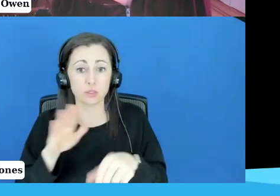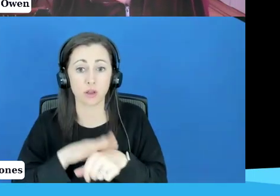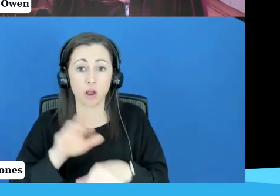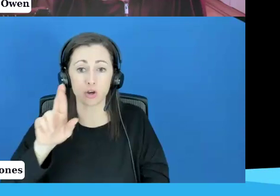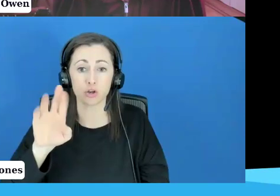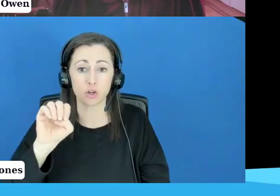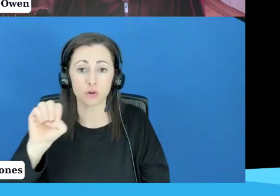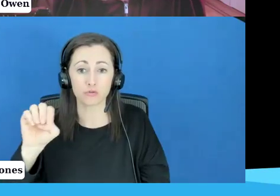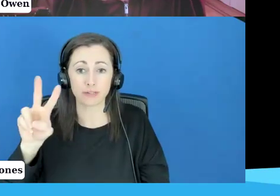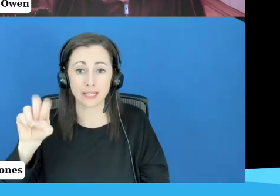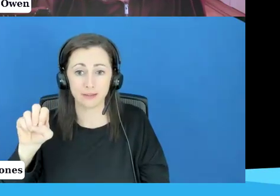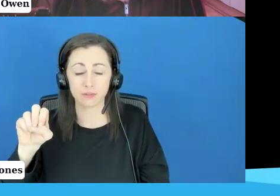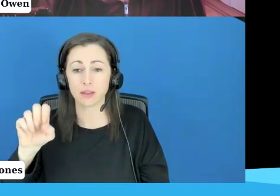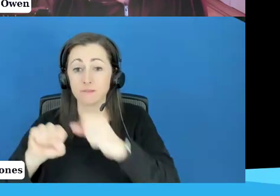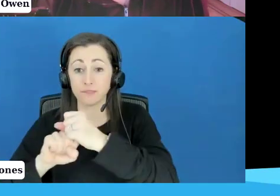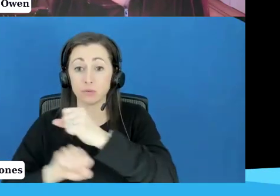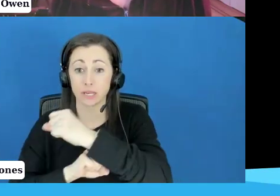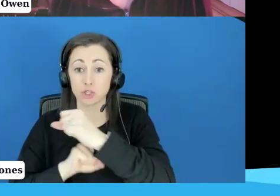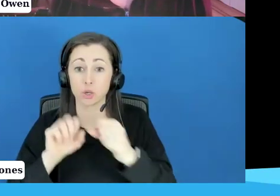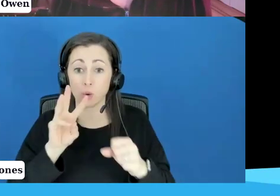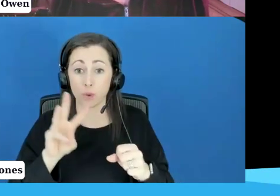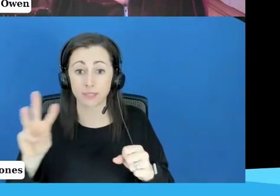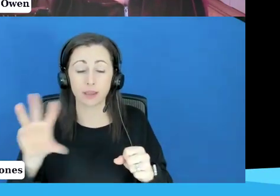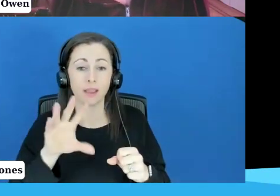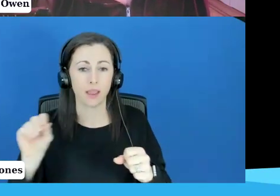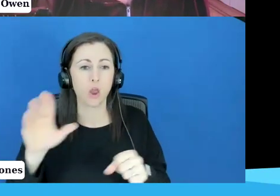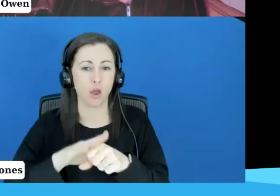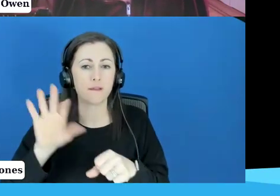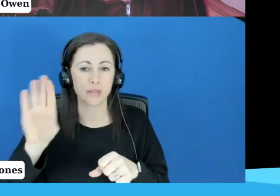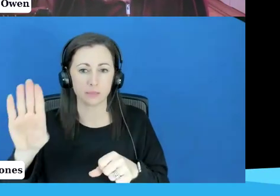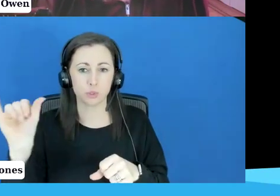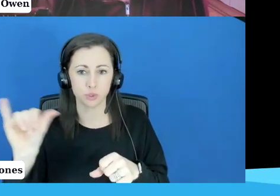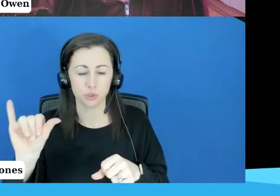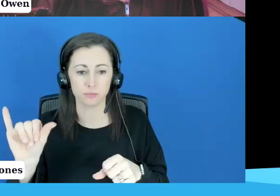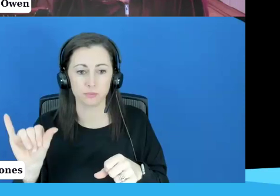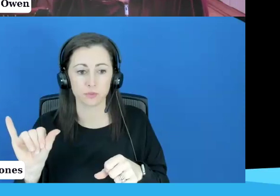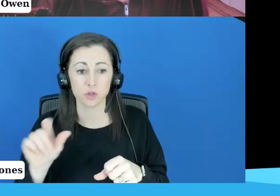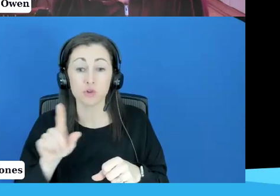and then I did find some on Facebook as well. What really helped was finding one person